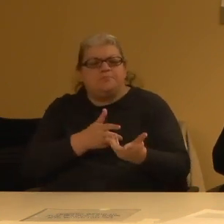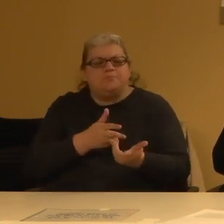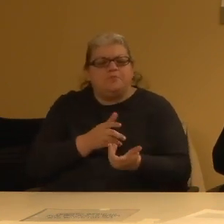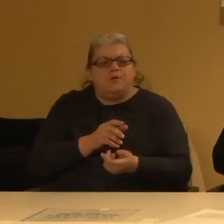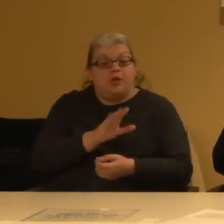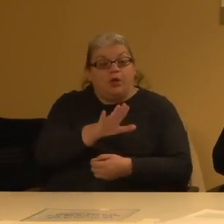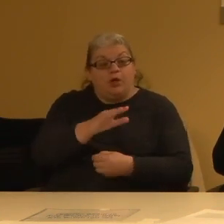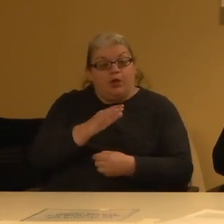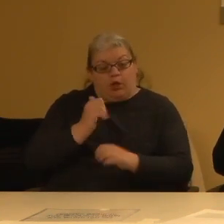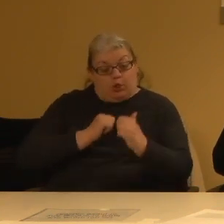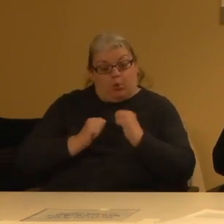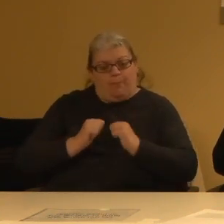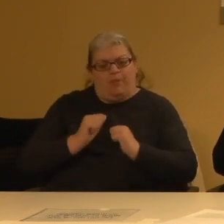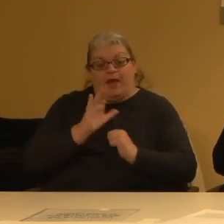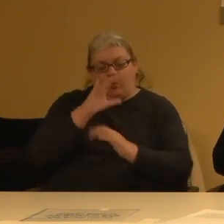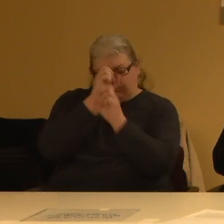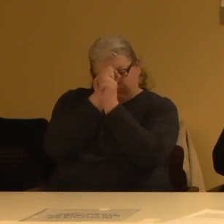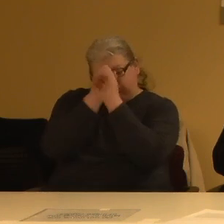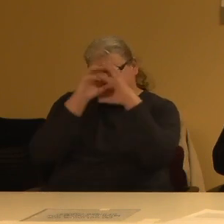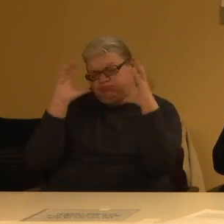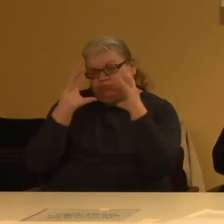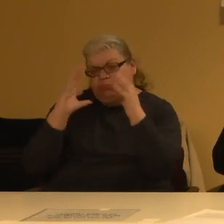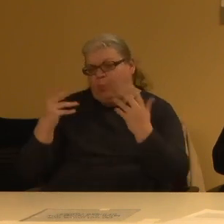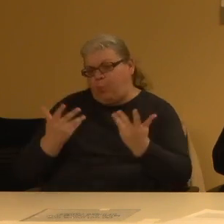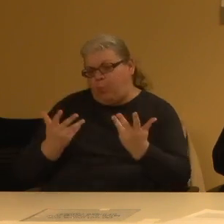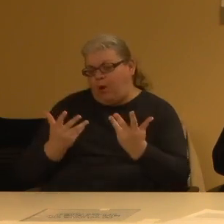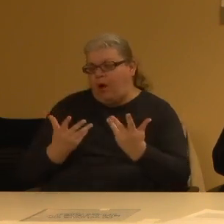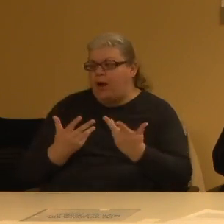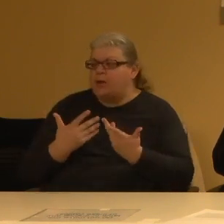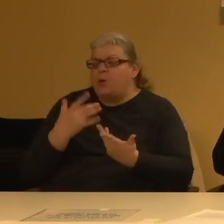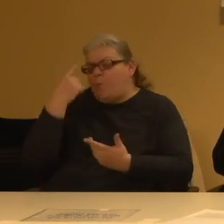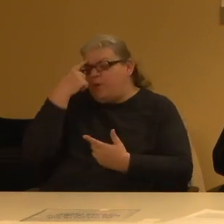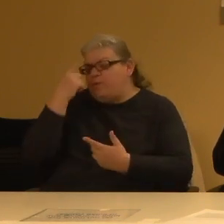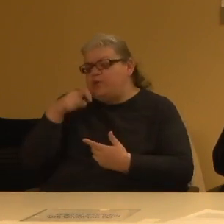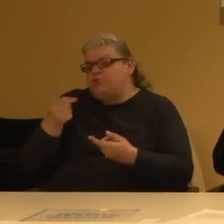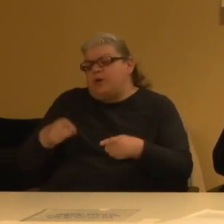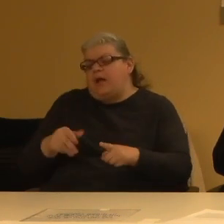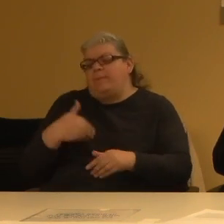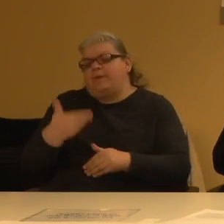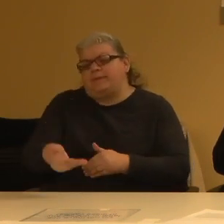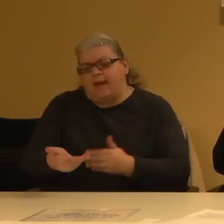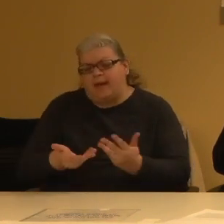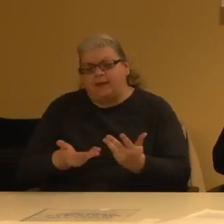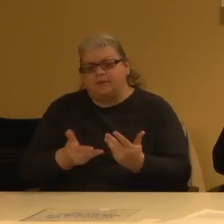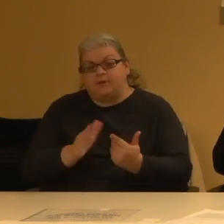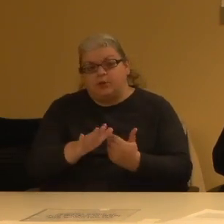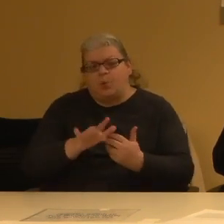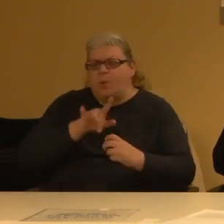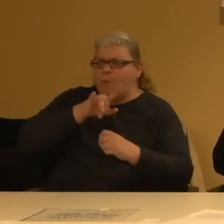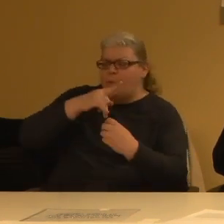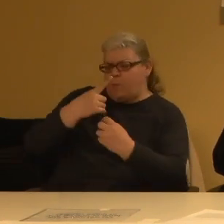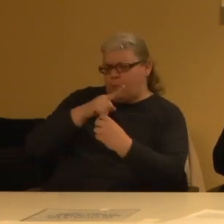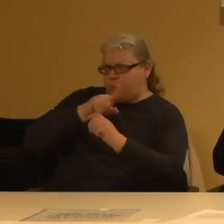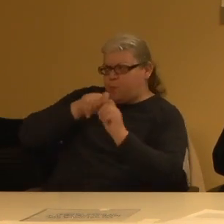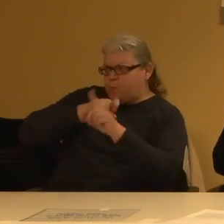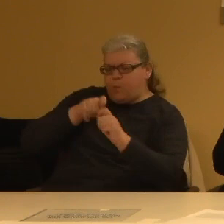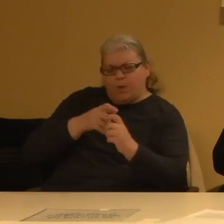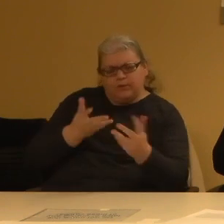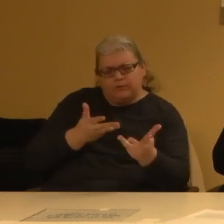What do you think needs to happen next? Where do you feel like, what questions do you have? Like how can I be that person that you can just bounce ideas